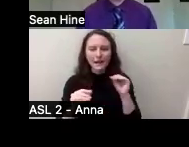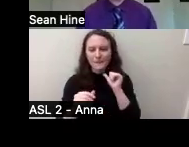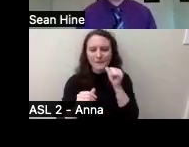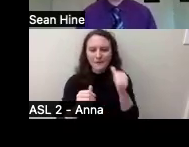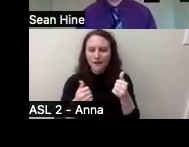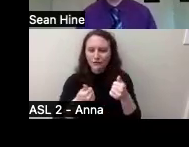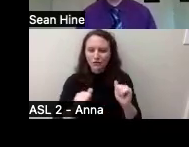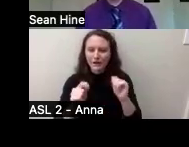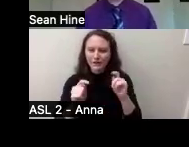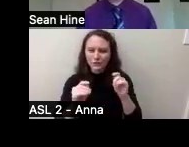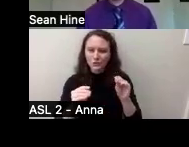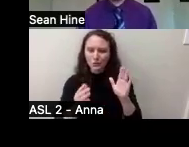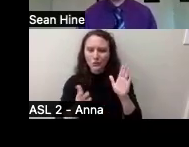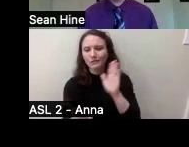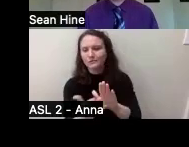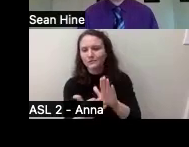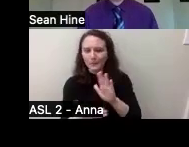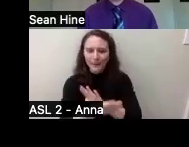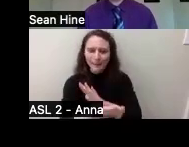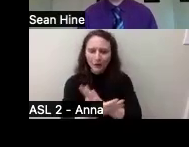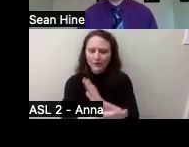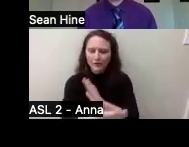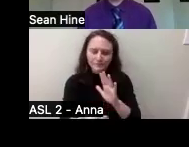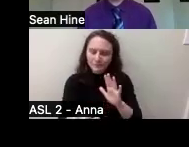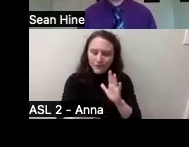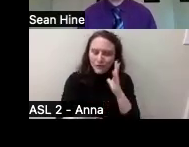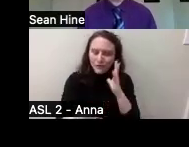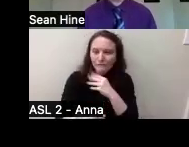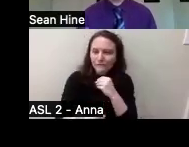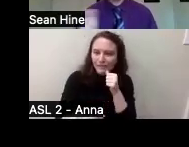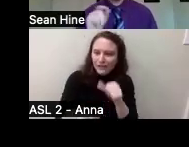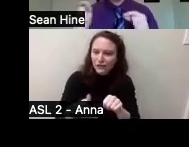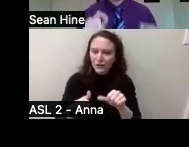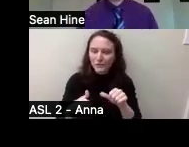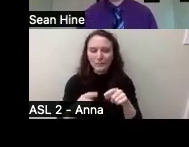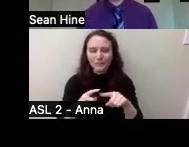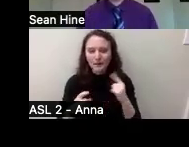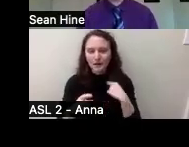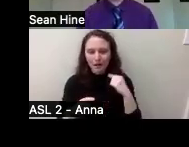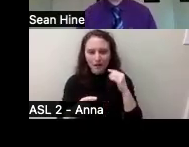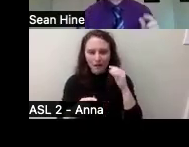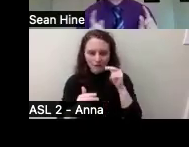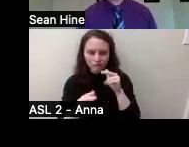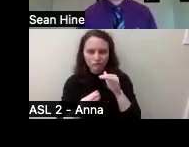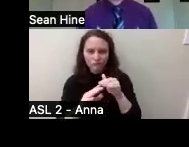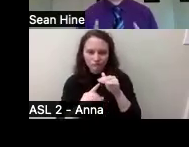It's something that's a lovely letter, but definitely I'd recommend e-mail there, too. But highlighting my point, this includes supplements.